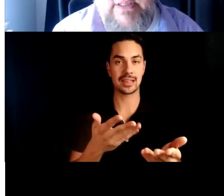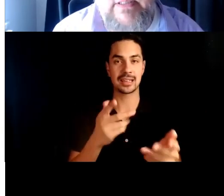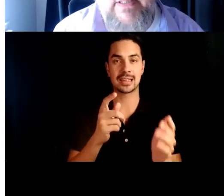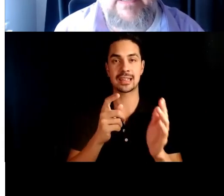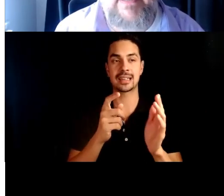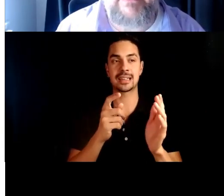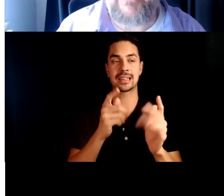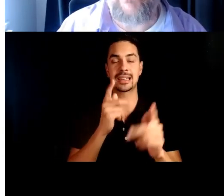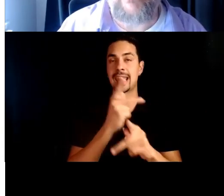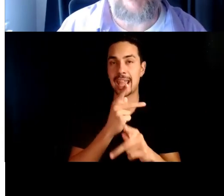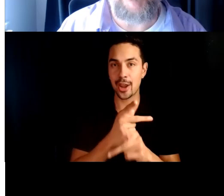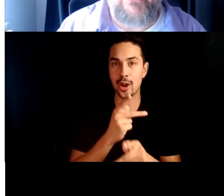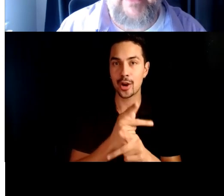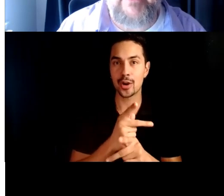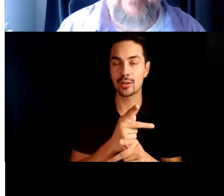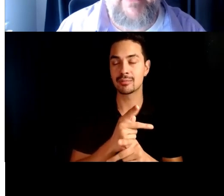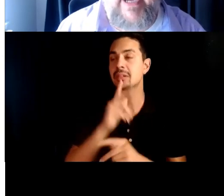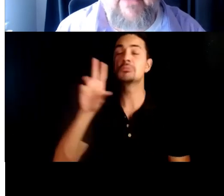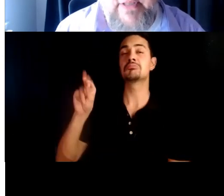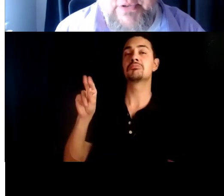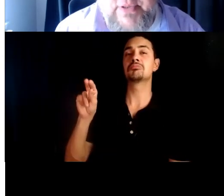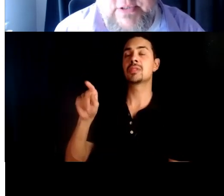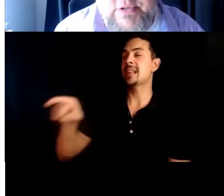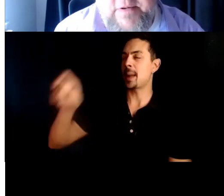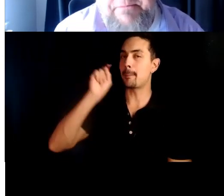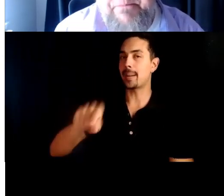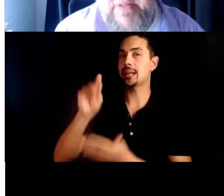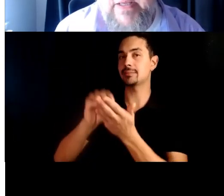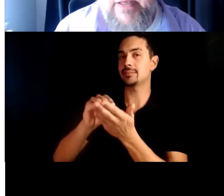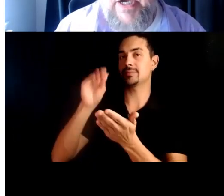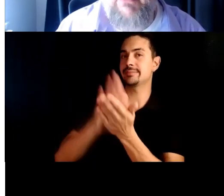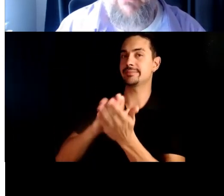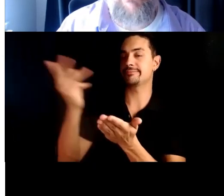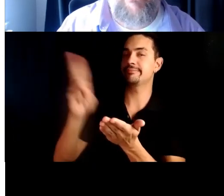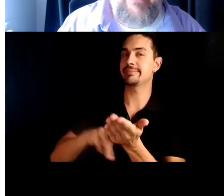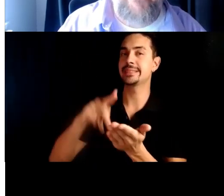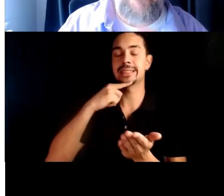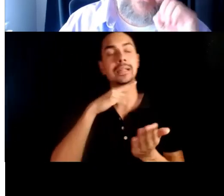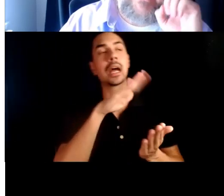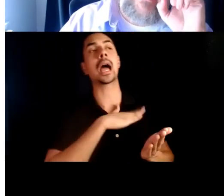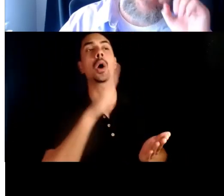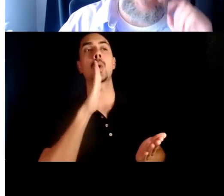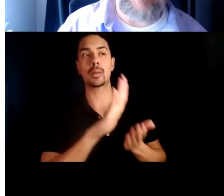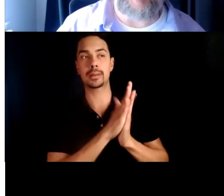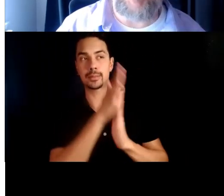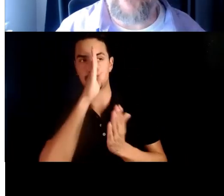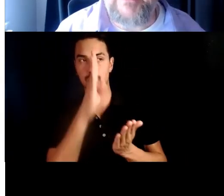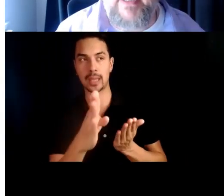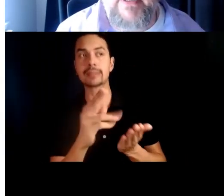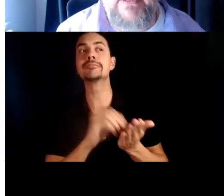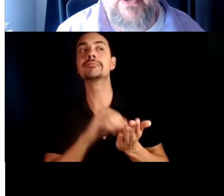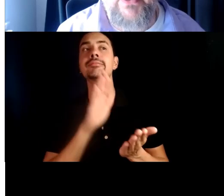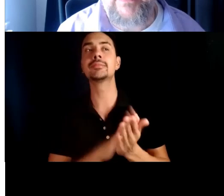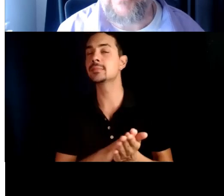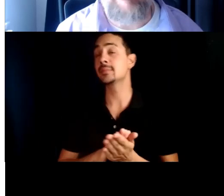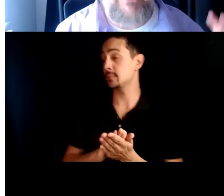that say that they were gonna be straight after they transitioned. One of the leading gender reassignment surgeons,